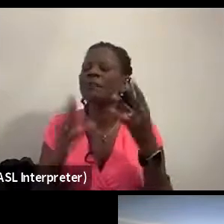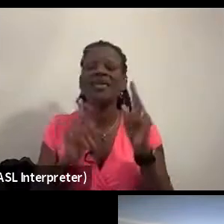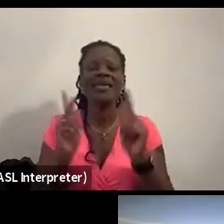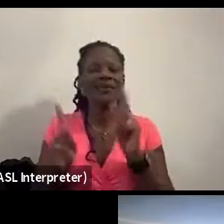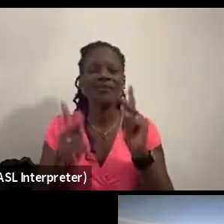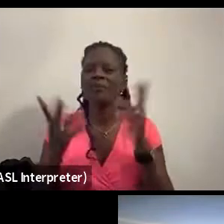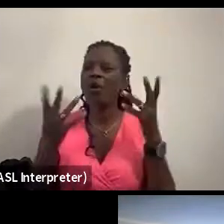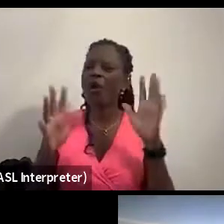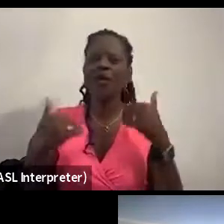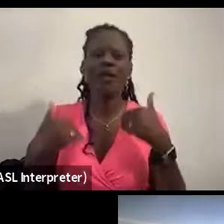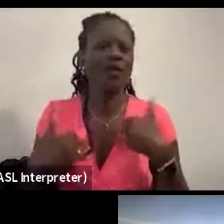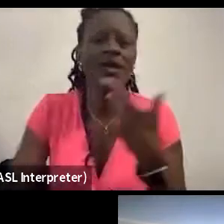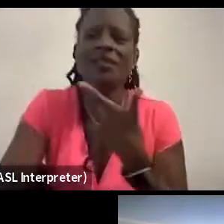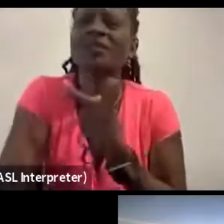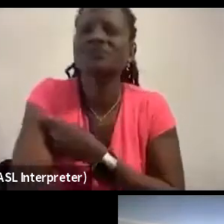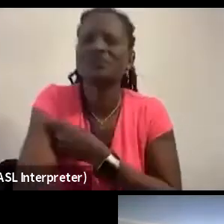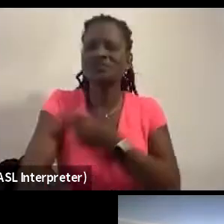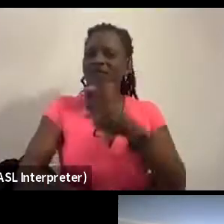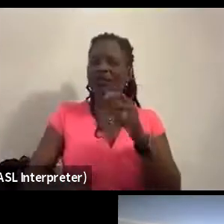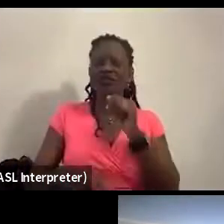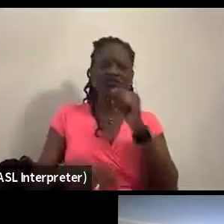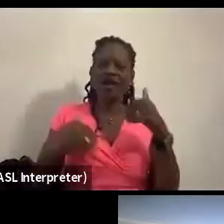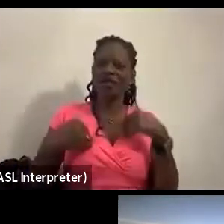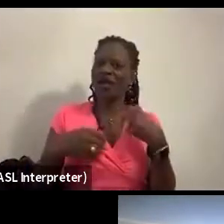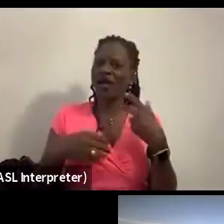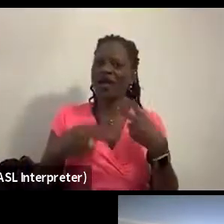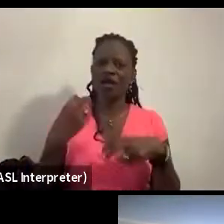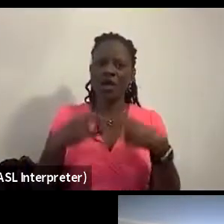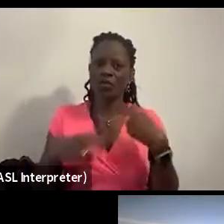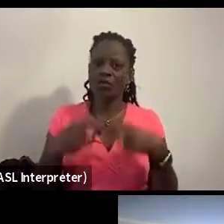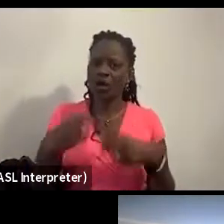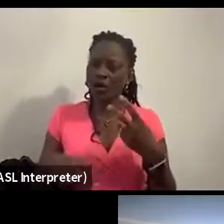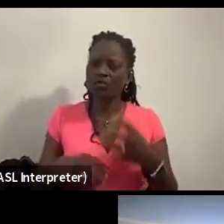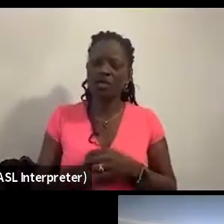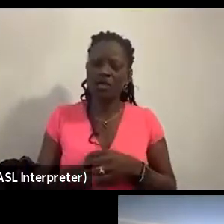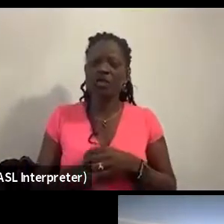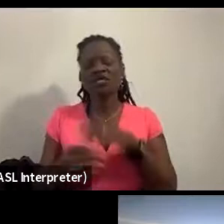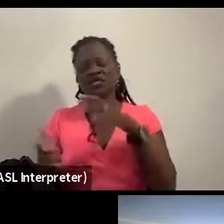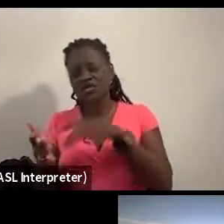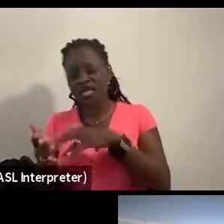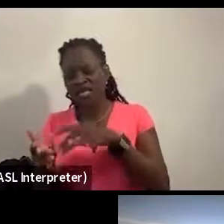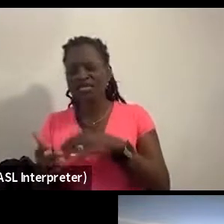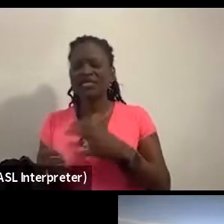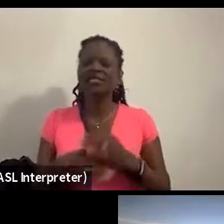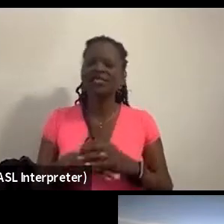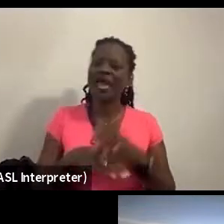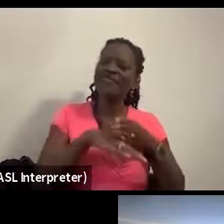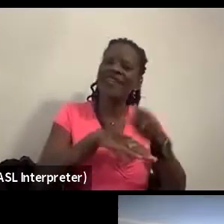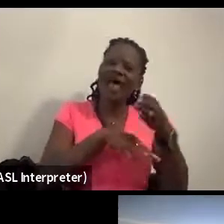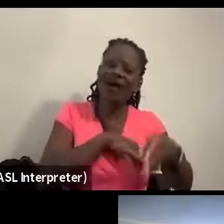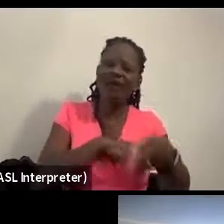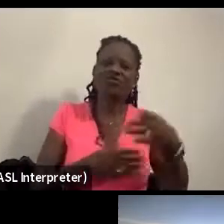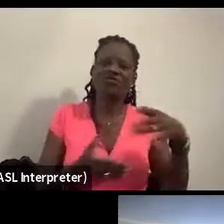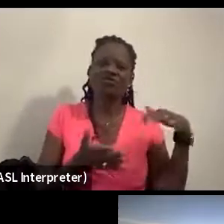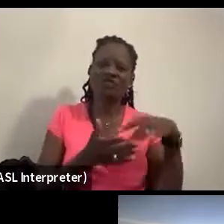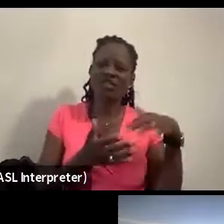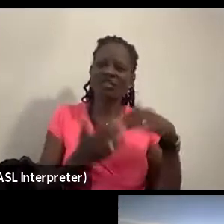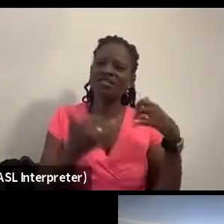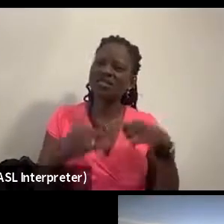both in the studies as well as in actual post study, and people have done very well.